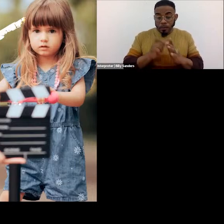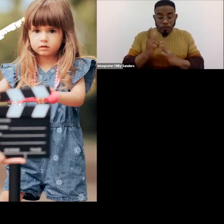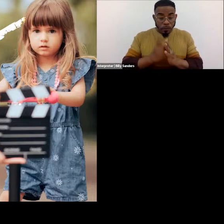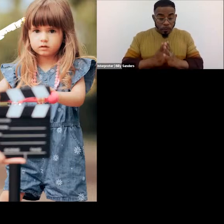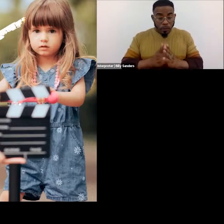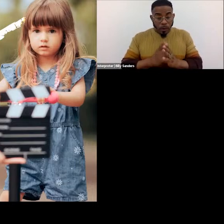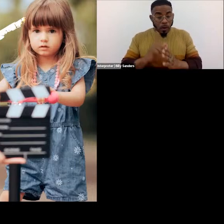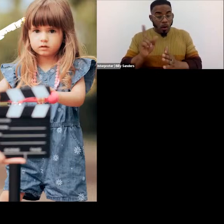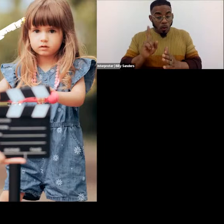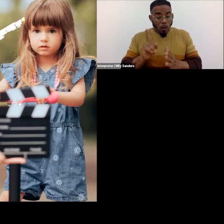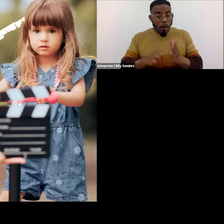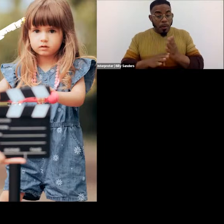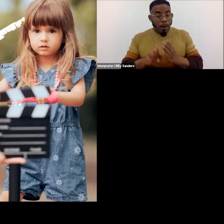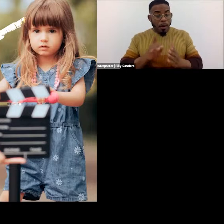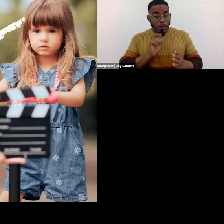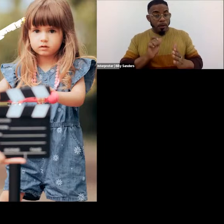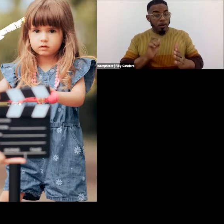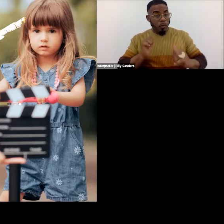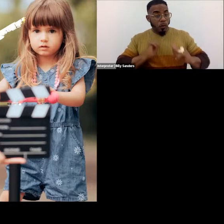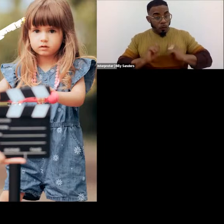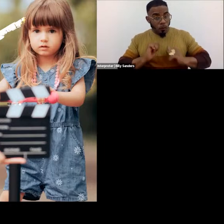of where the minor is performing the work.